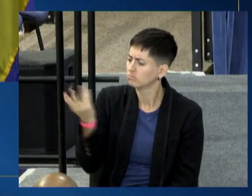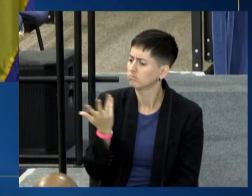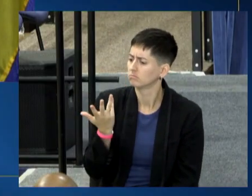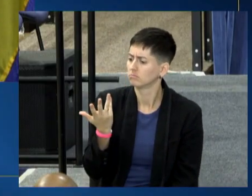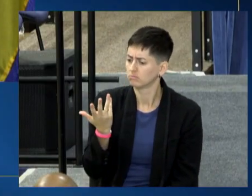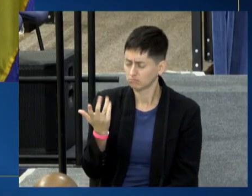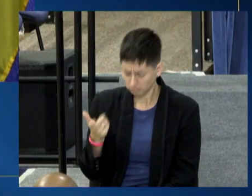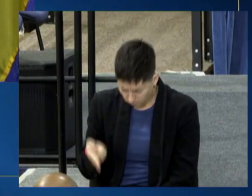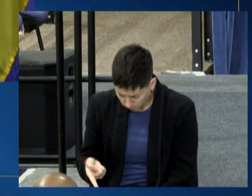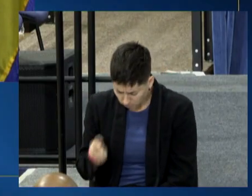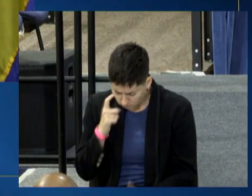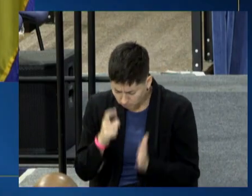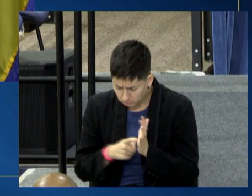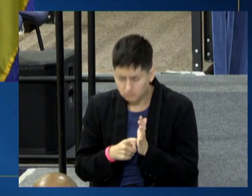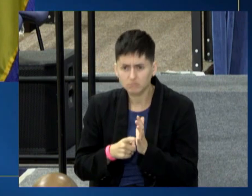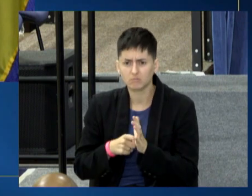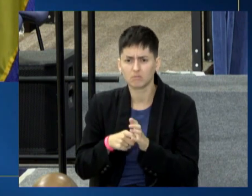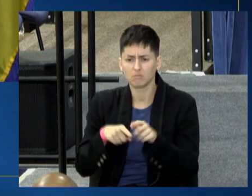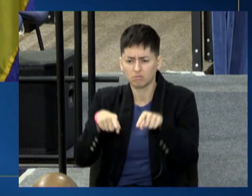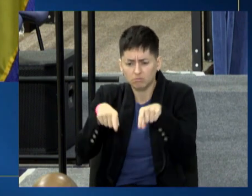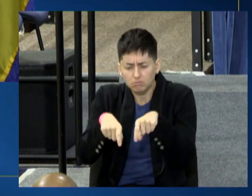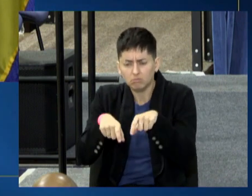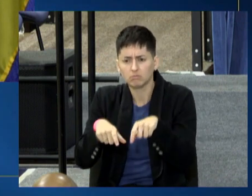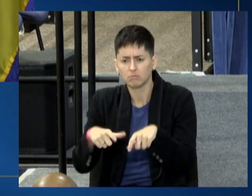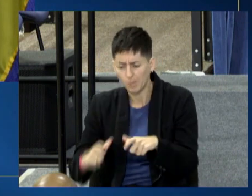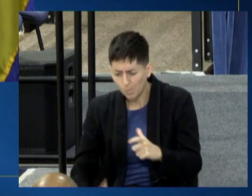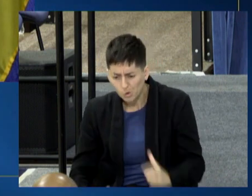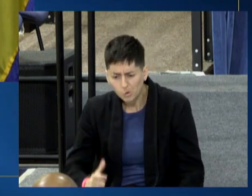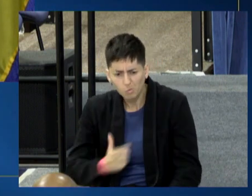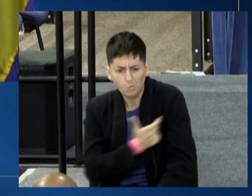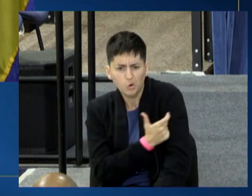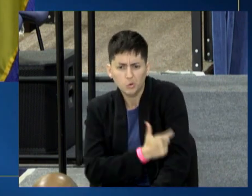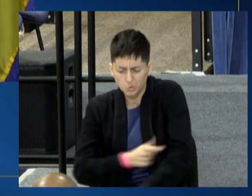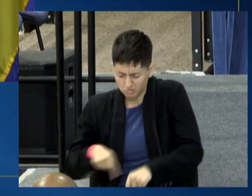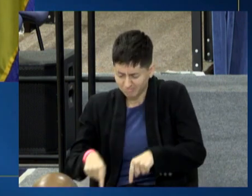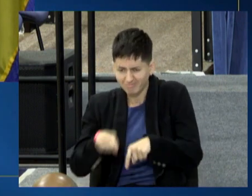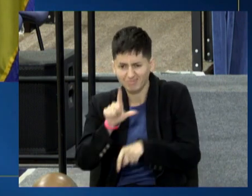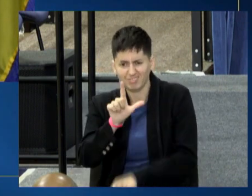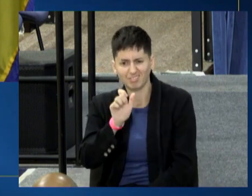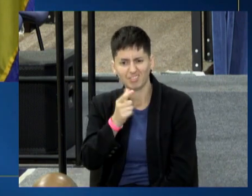anything. He told me that he would get winded after running just a mile, whereas before,